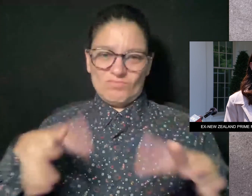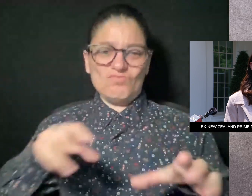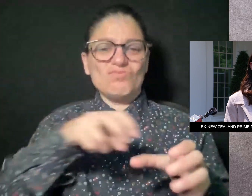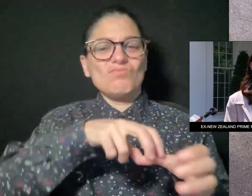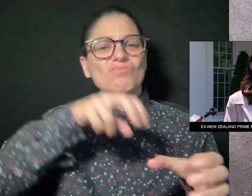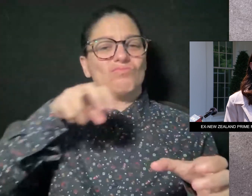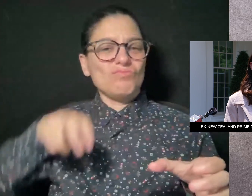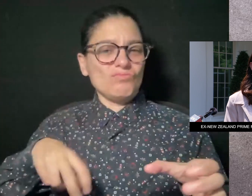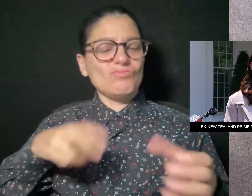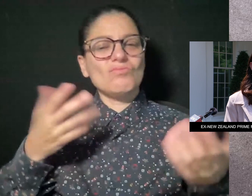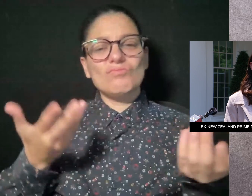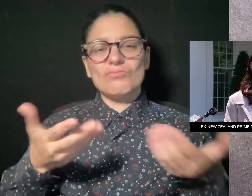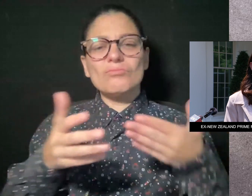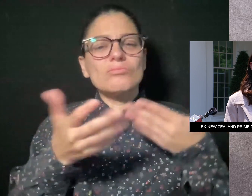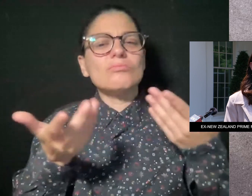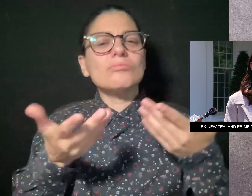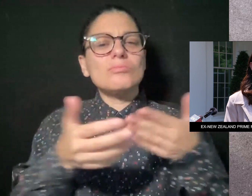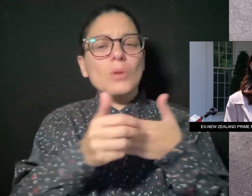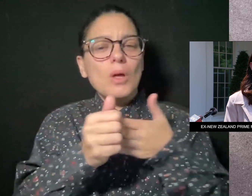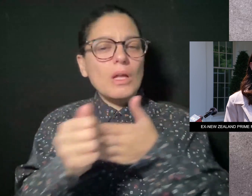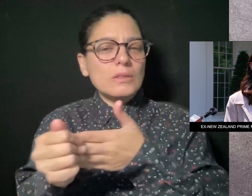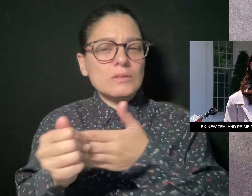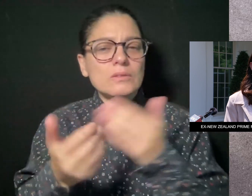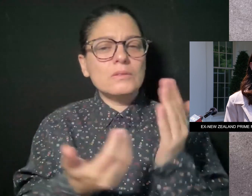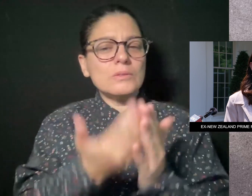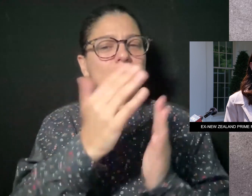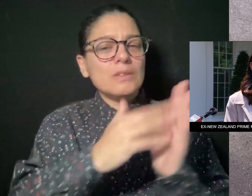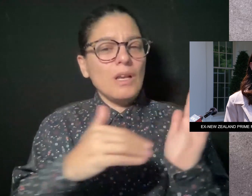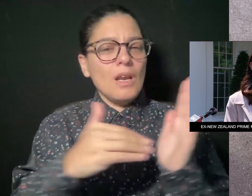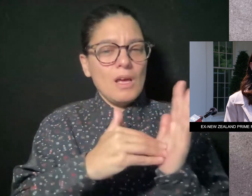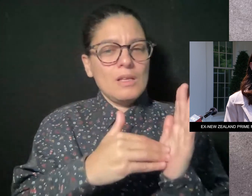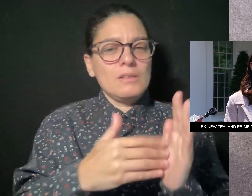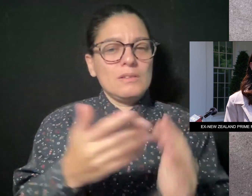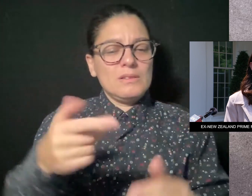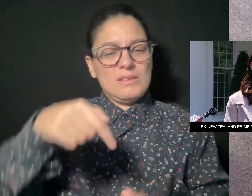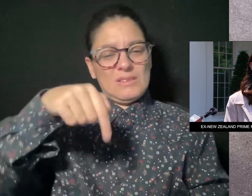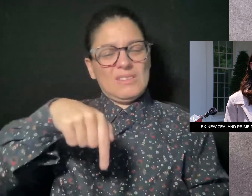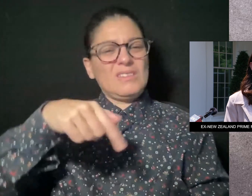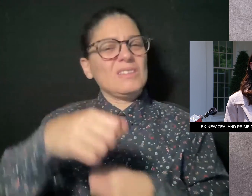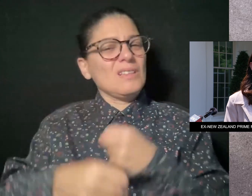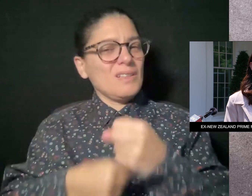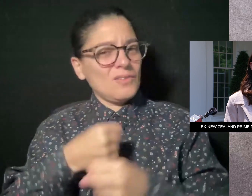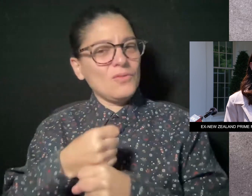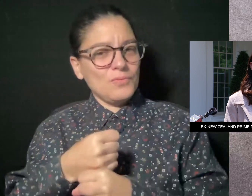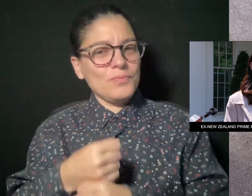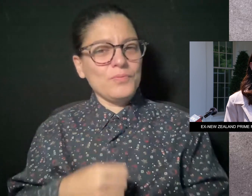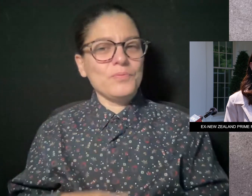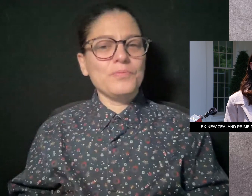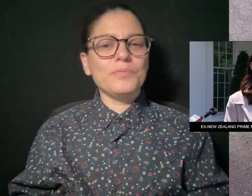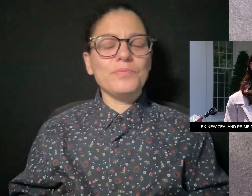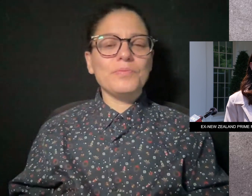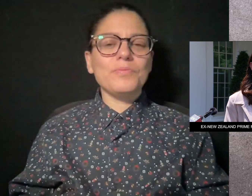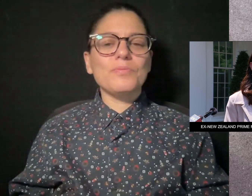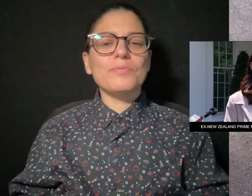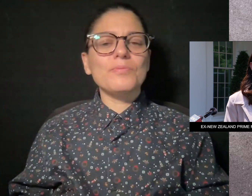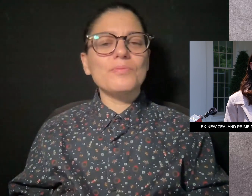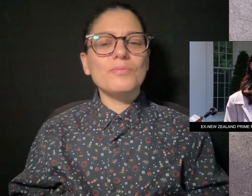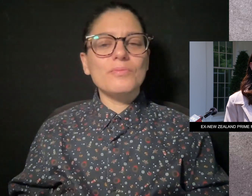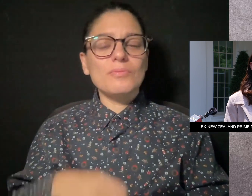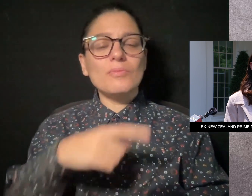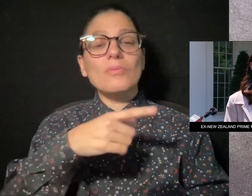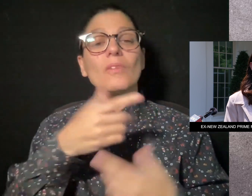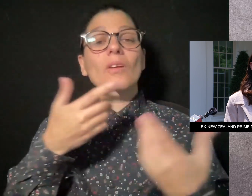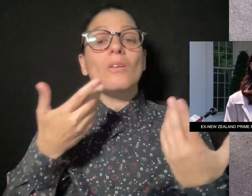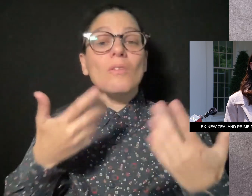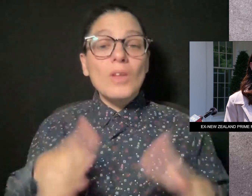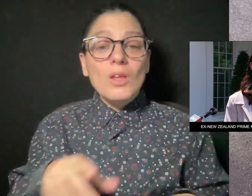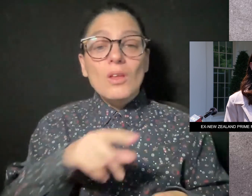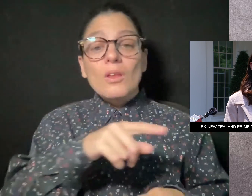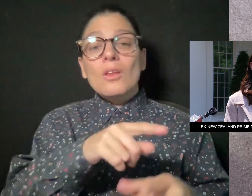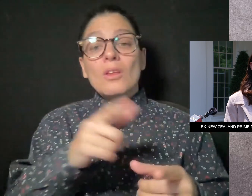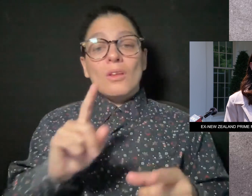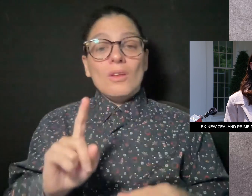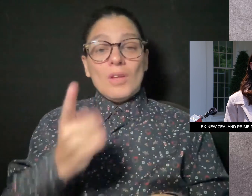as New Zealand's leader earlier this year after becoming Prime Minister in 2017 at the